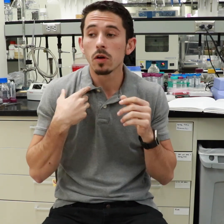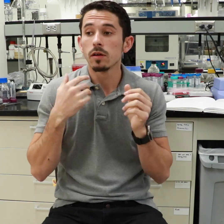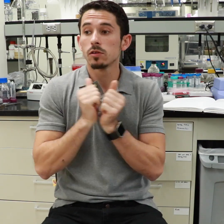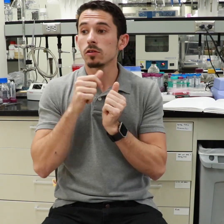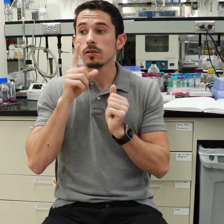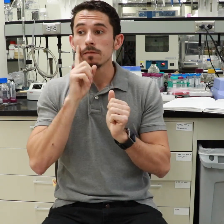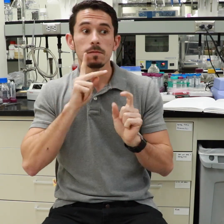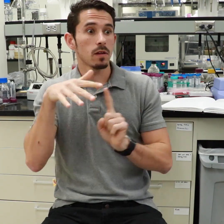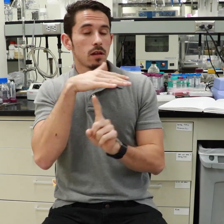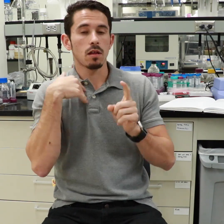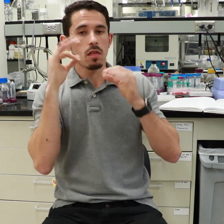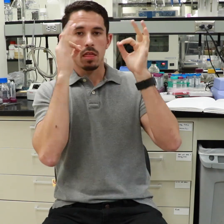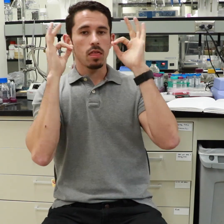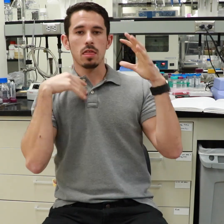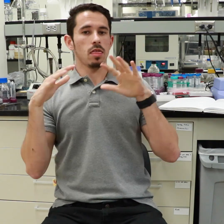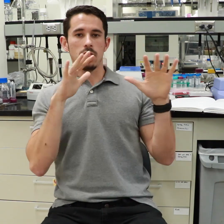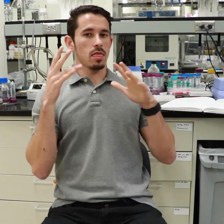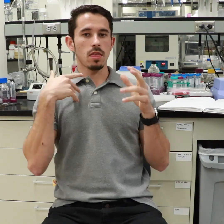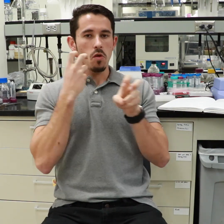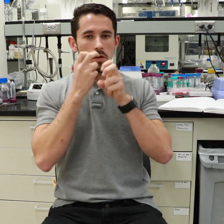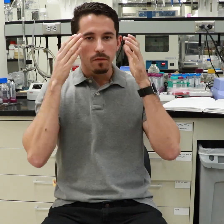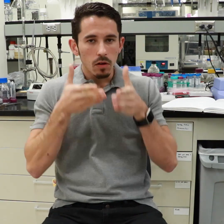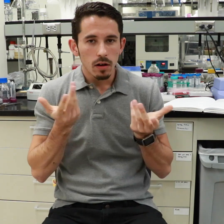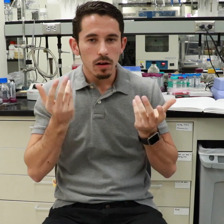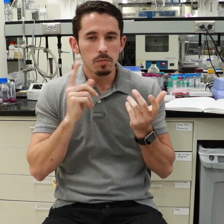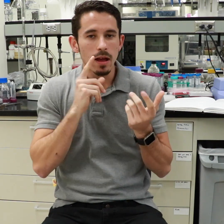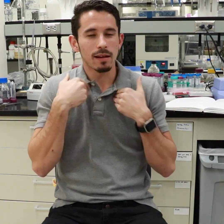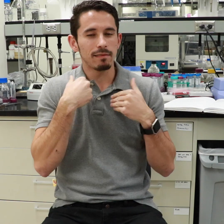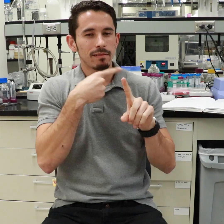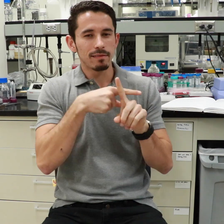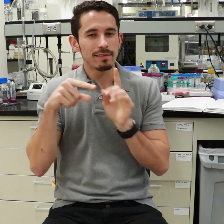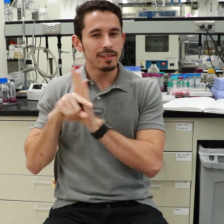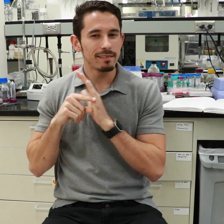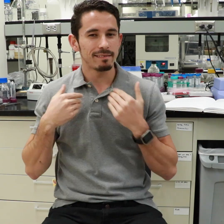With other deaf people around me, I tend to get distracted, which makes it harder for me to focus. There’s both pros and cons to it.